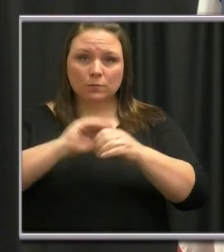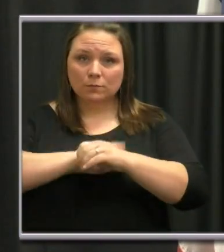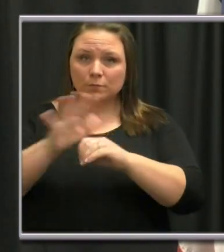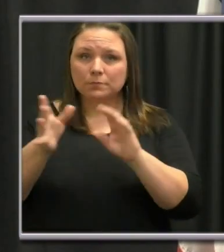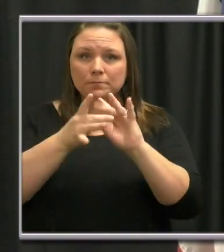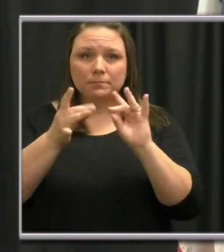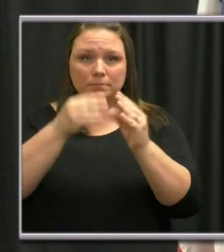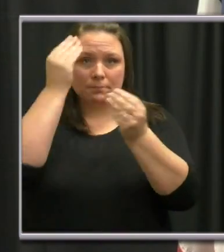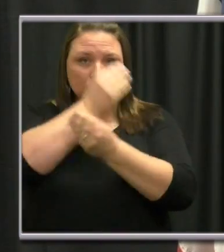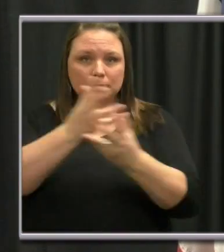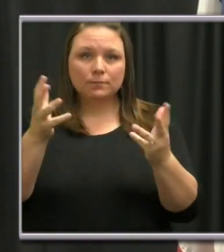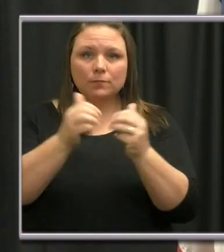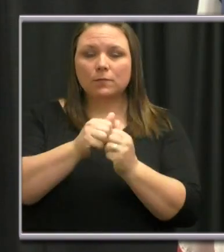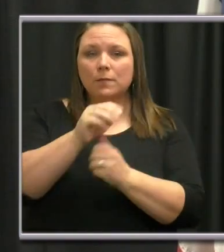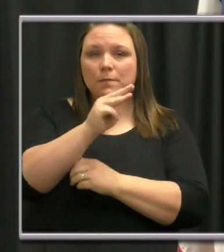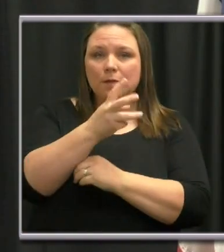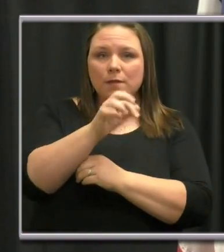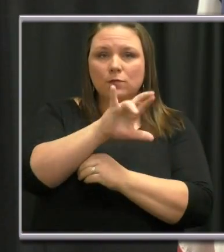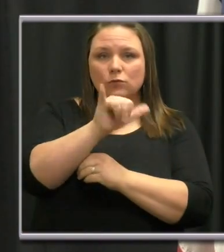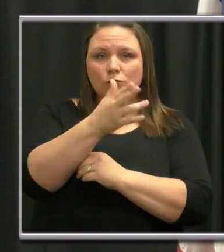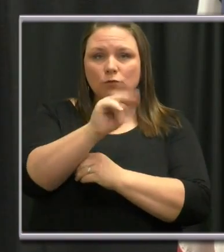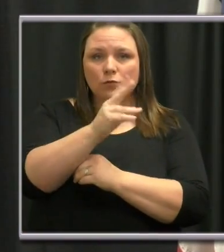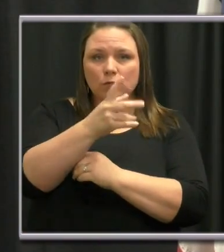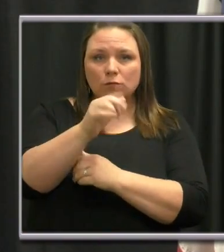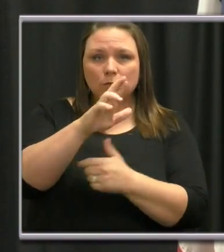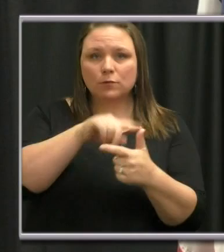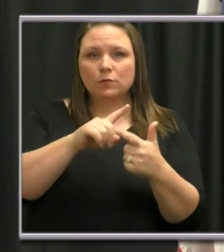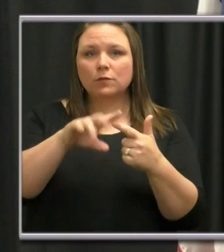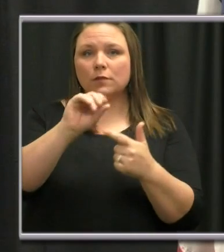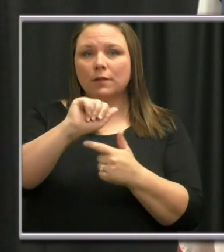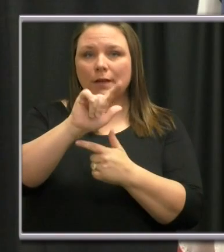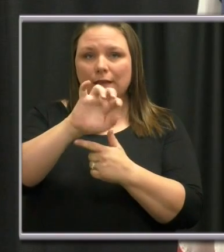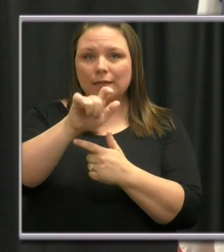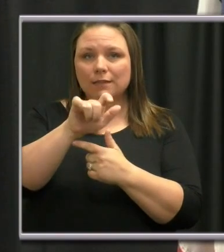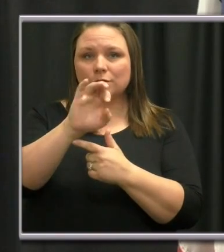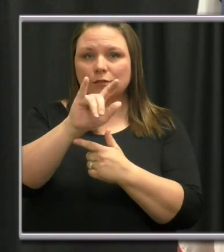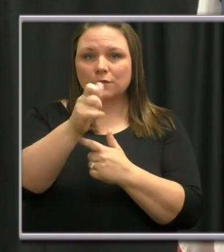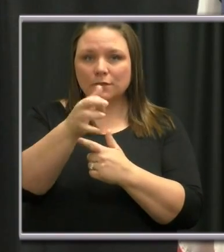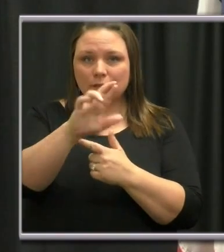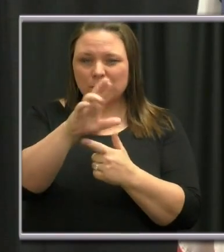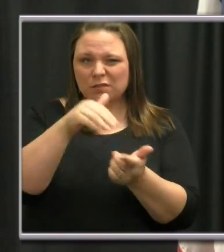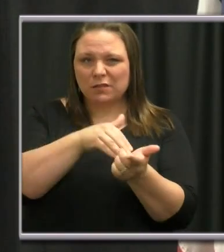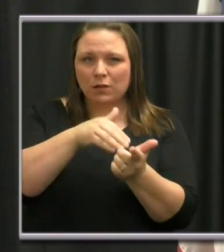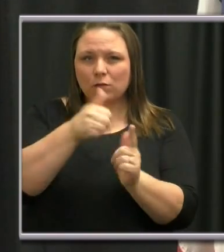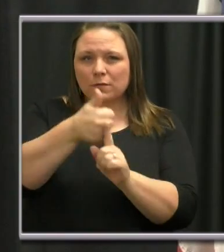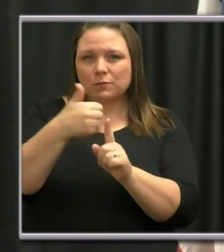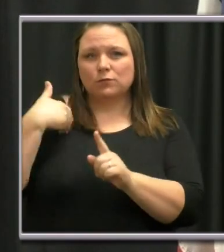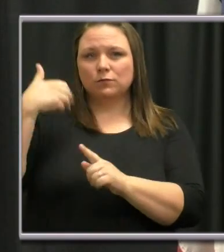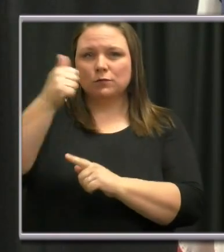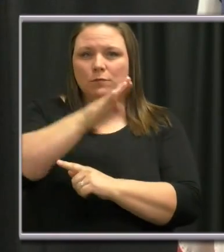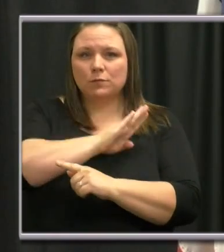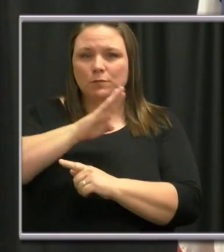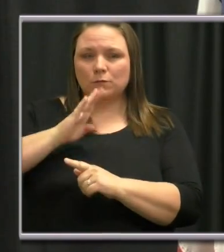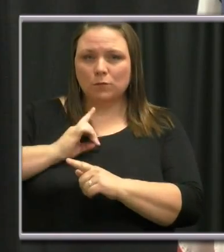G EVERYONE. WE'LL START TODAY'S COVE IN NINETEEN PRESS BRIEFING WITH MAYOR JOHN COOPER.